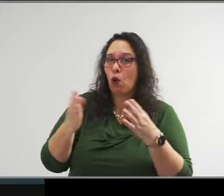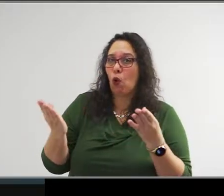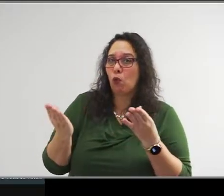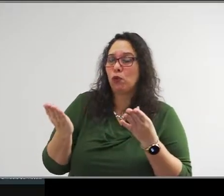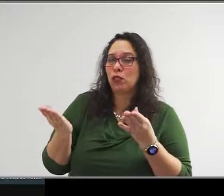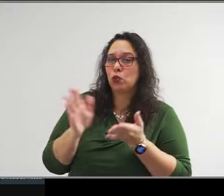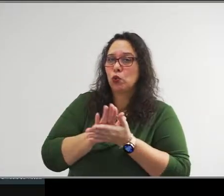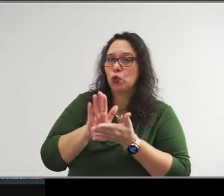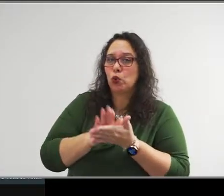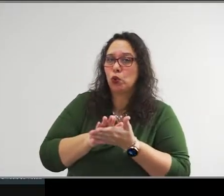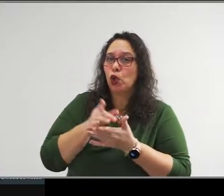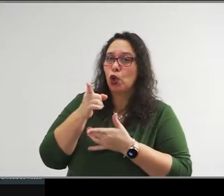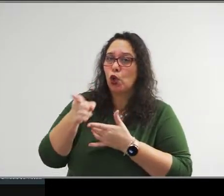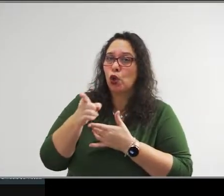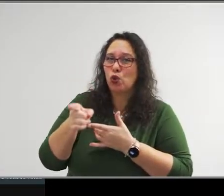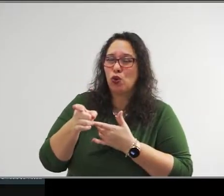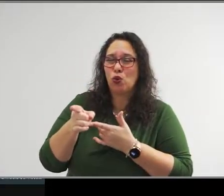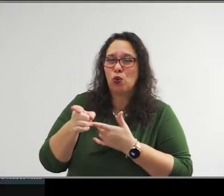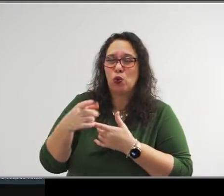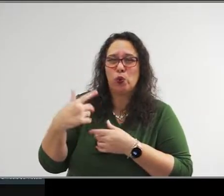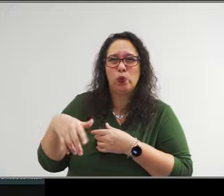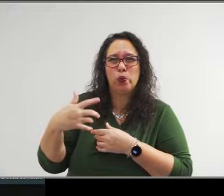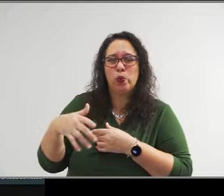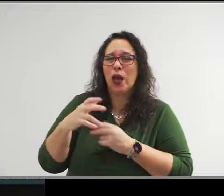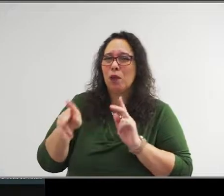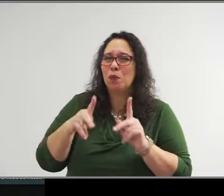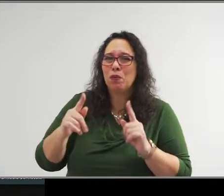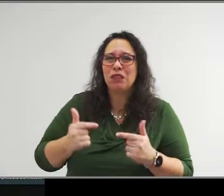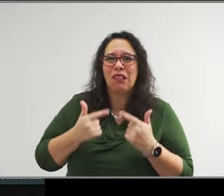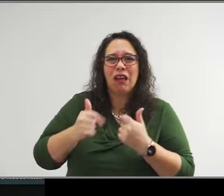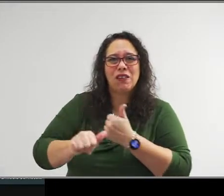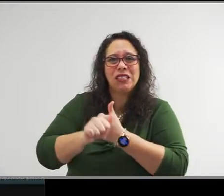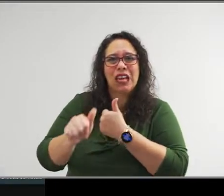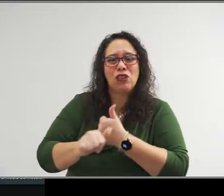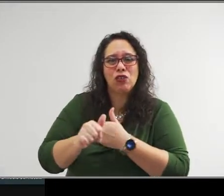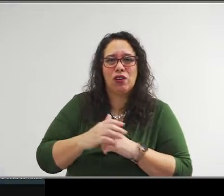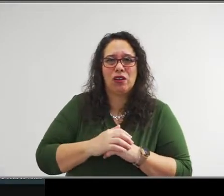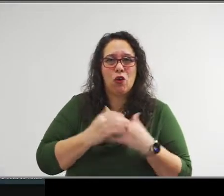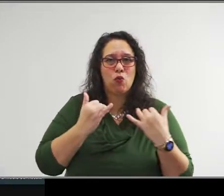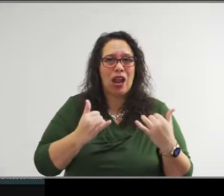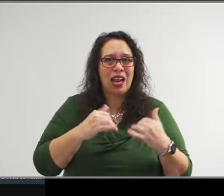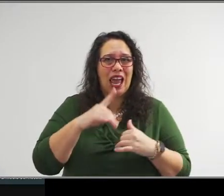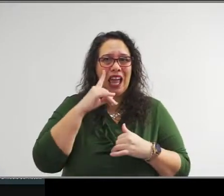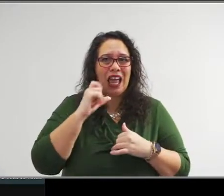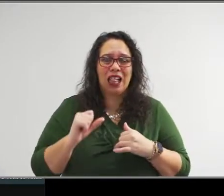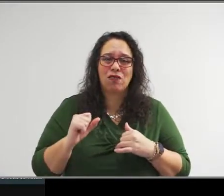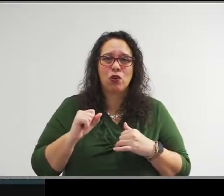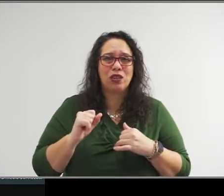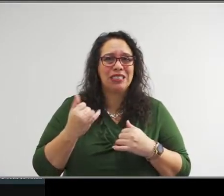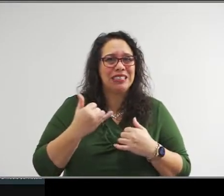you are putting people's lives in danger. Right now in California is still one of the States